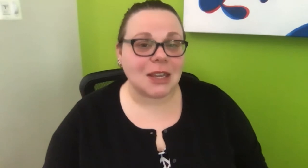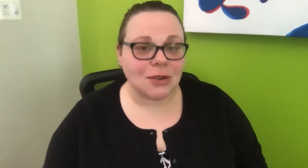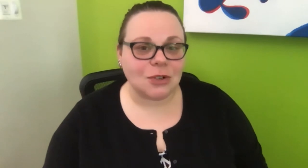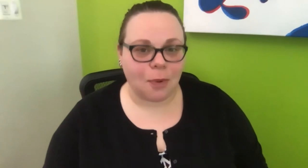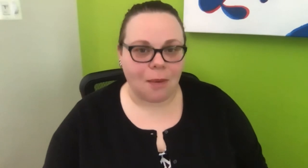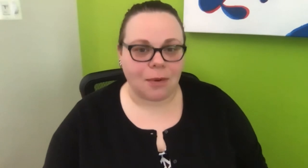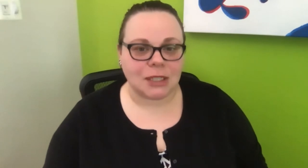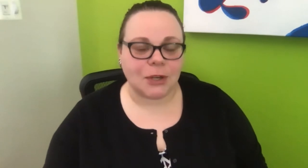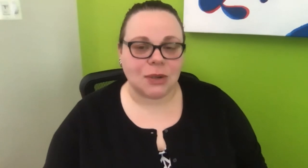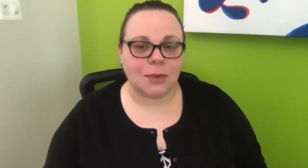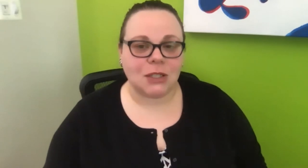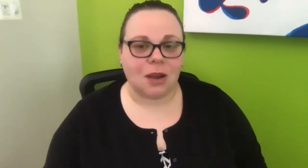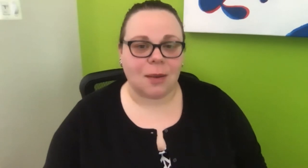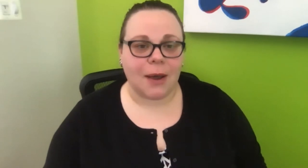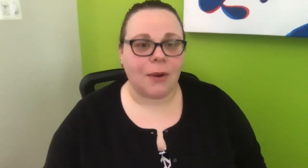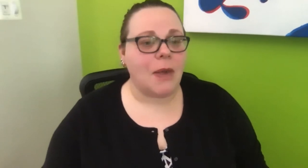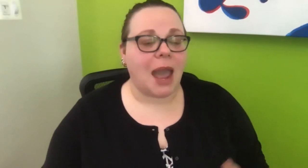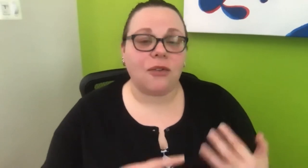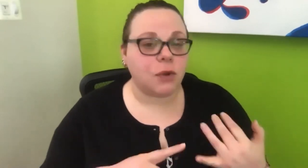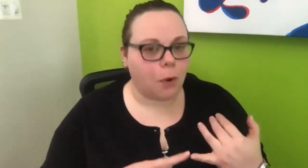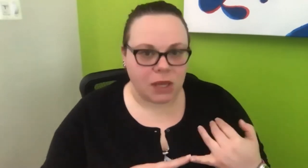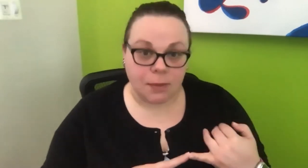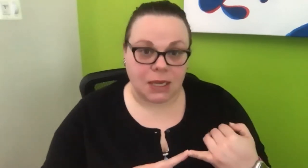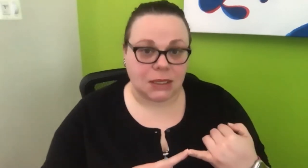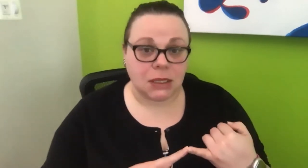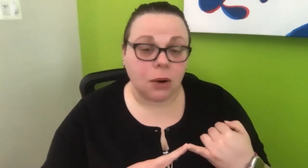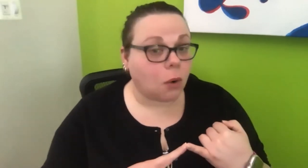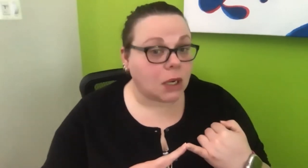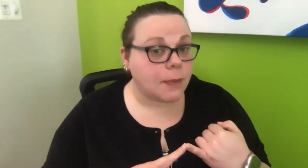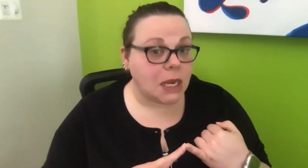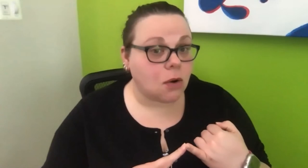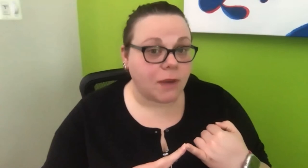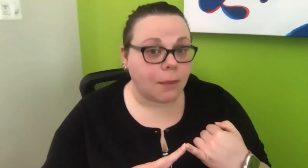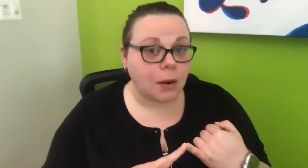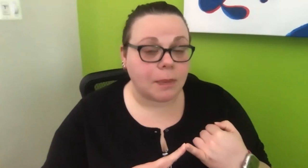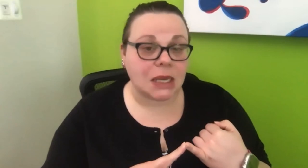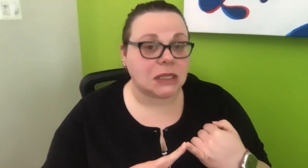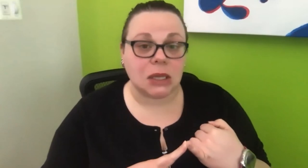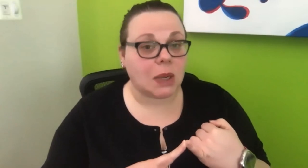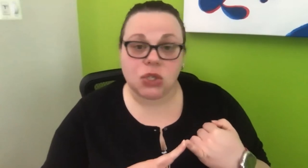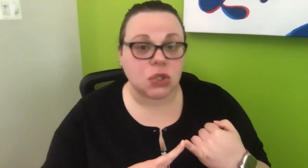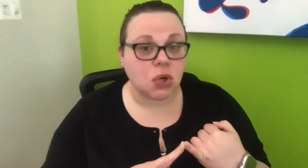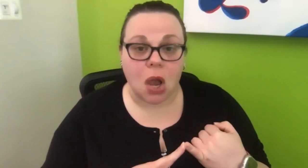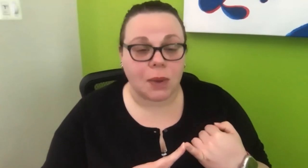Especially when we talk about how few polling places there are going to be in November, because locations are not willing to serve.